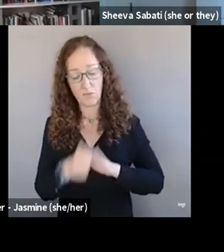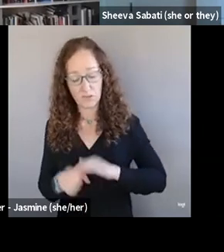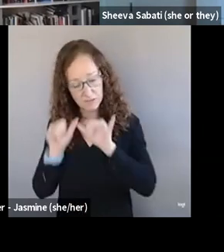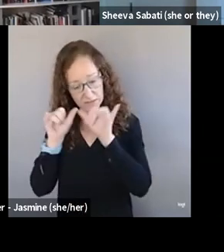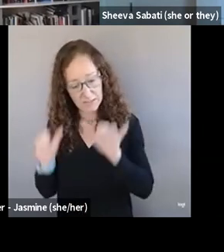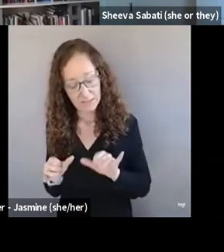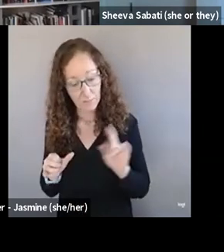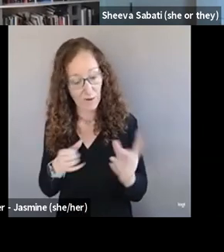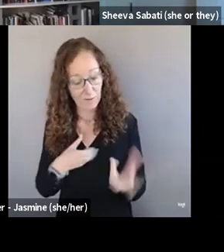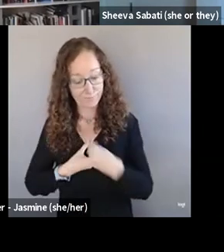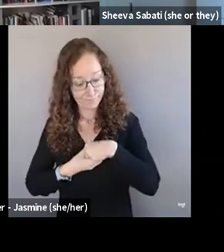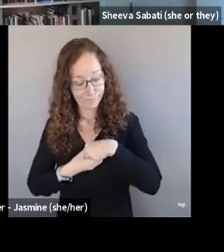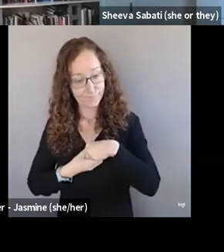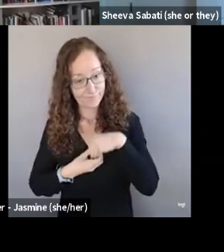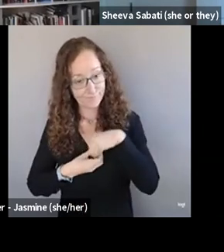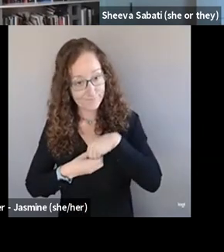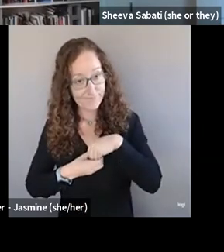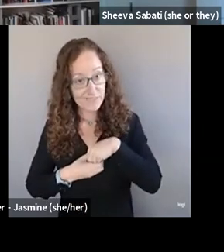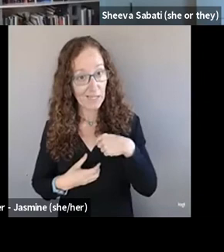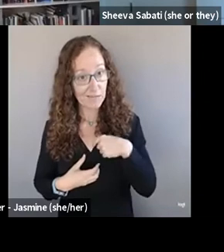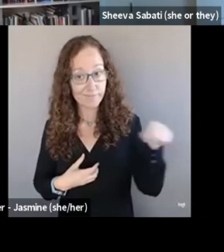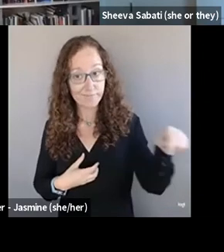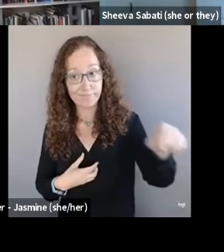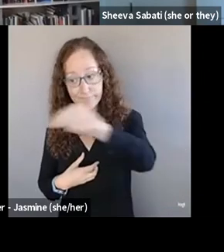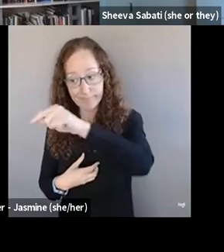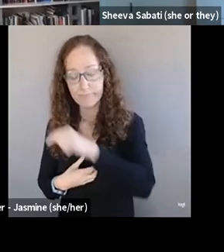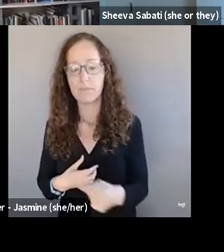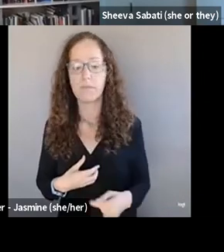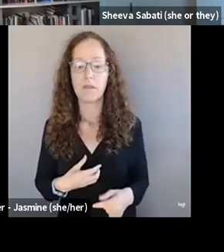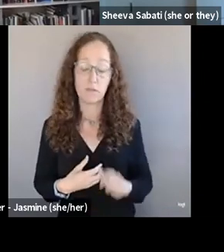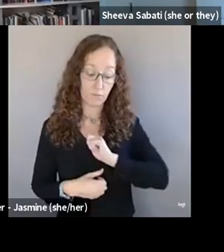lot of my self work is recognizing the nature of the